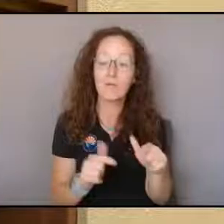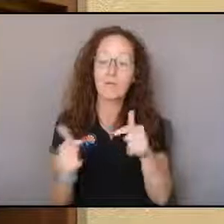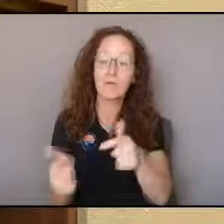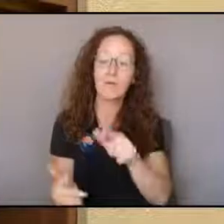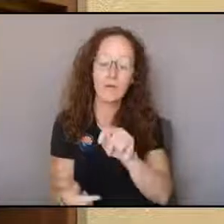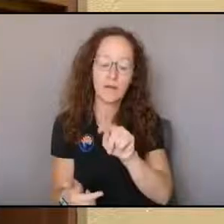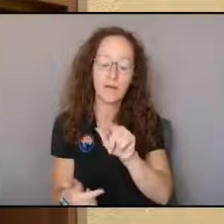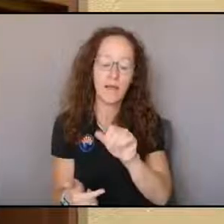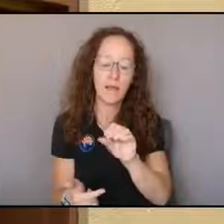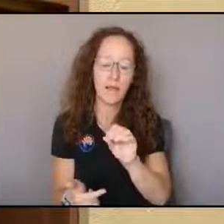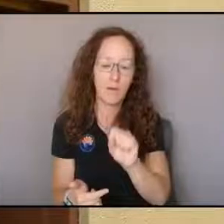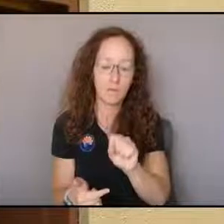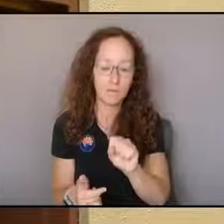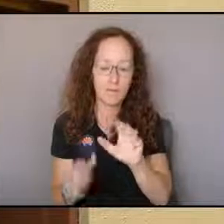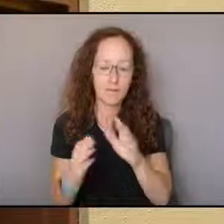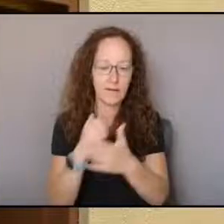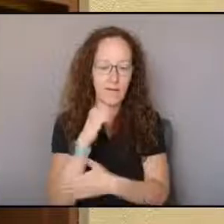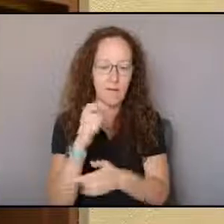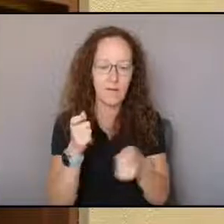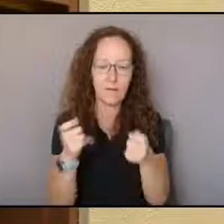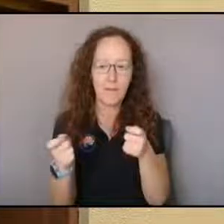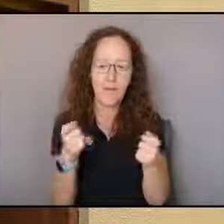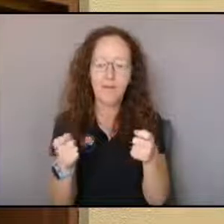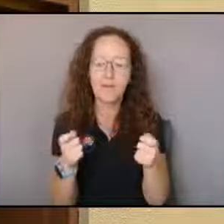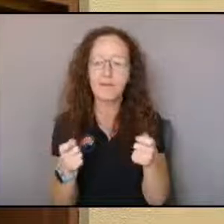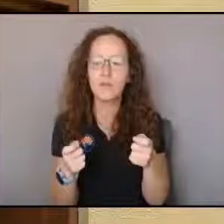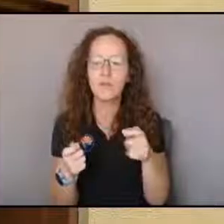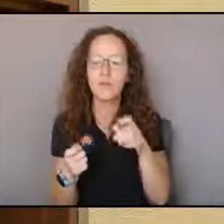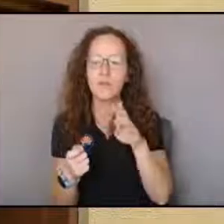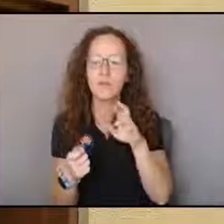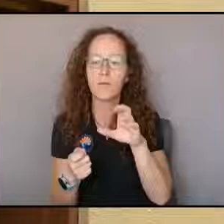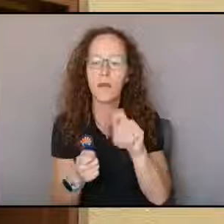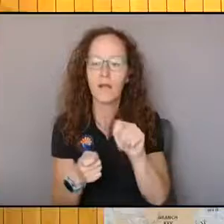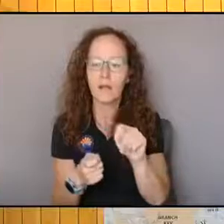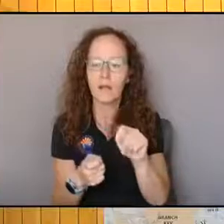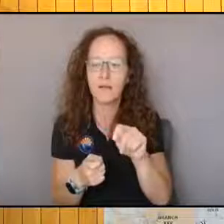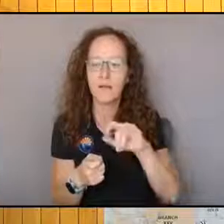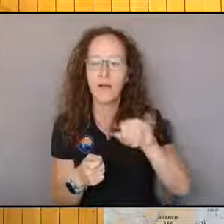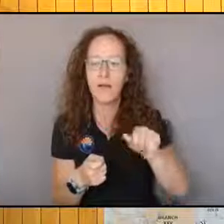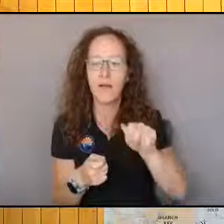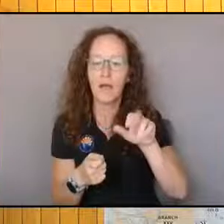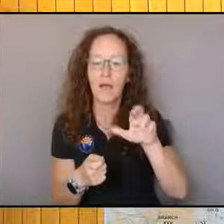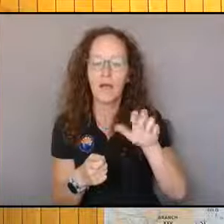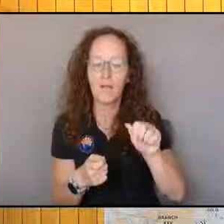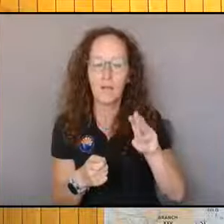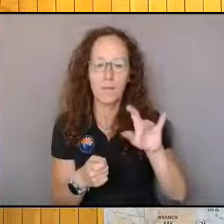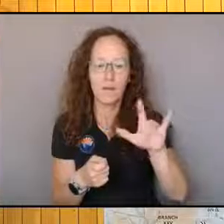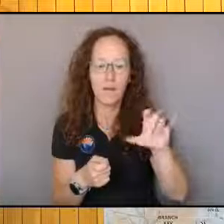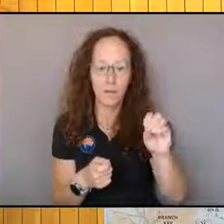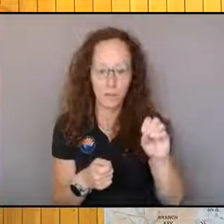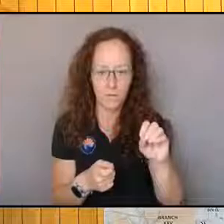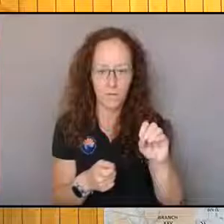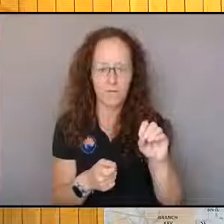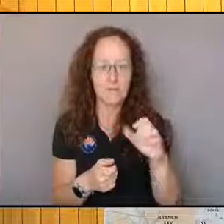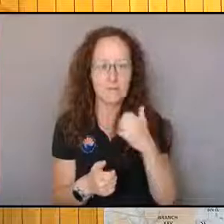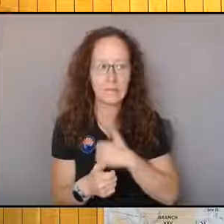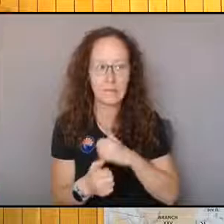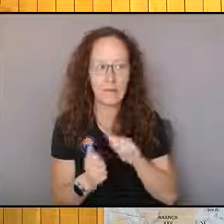I'LL TURN IT OVER TO THE TAOS COUNTY MANAGER, BRENT